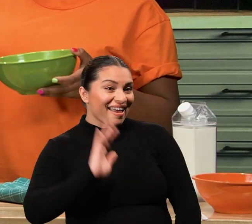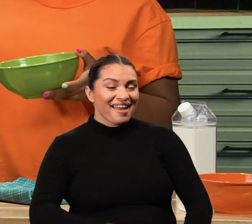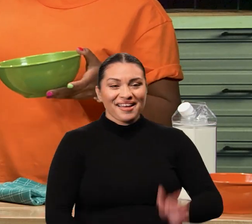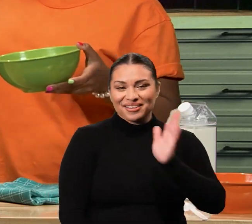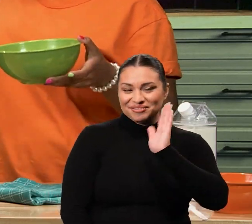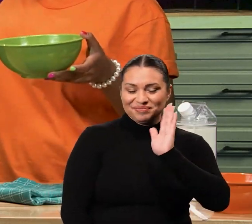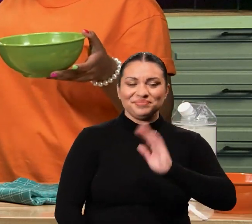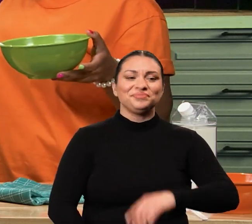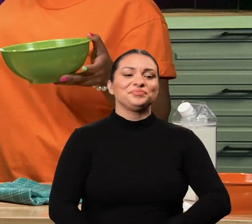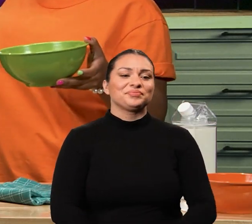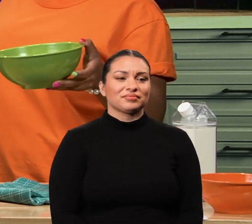Hi, Ava.